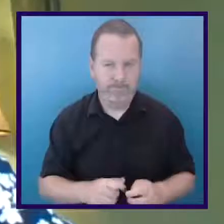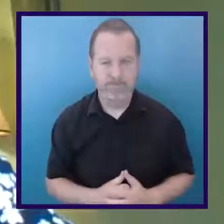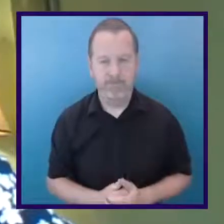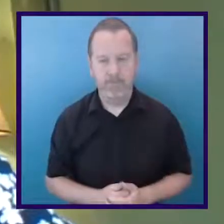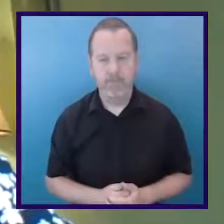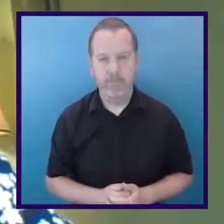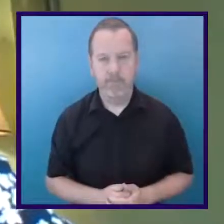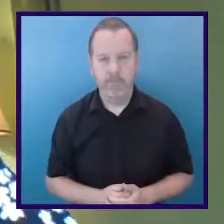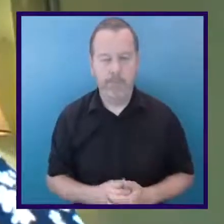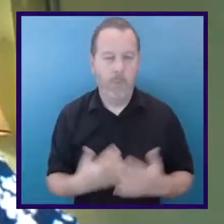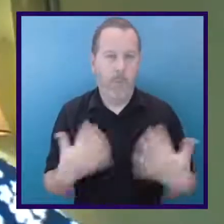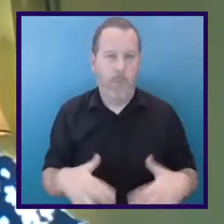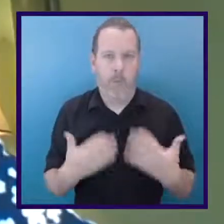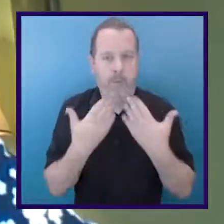That's very helpful, Ciara.